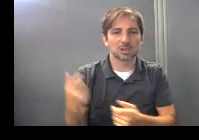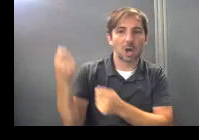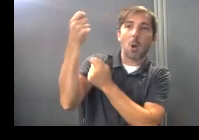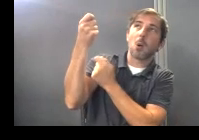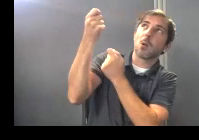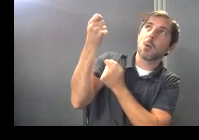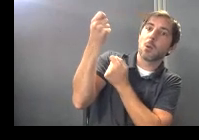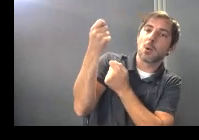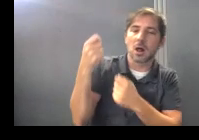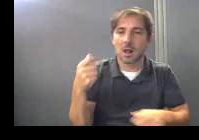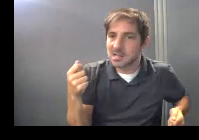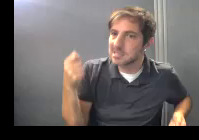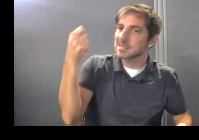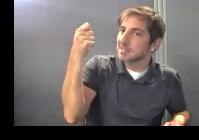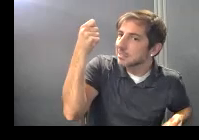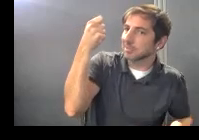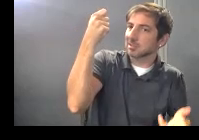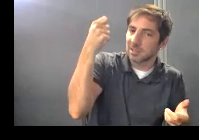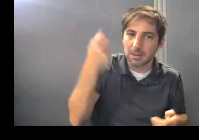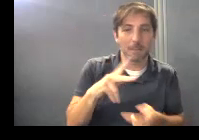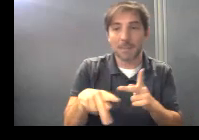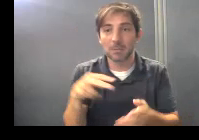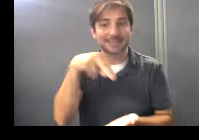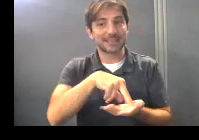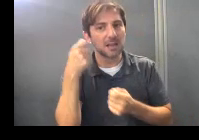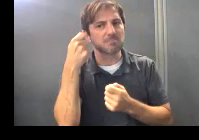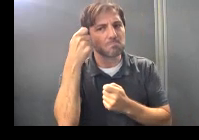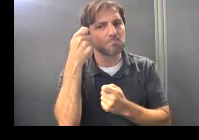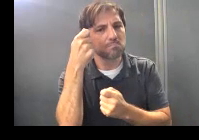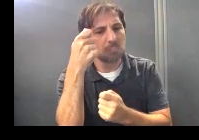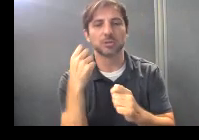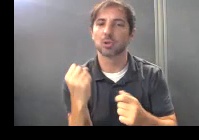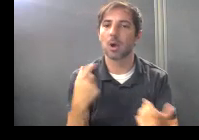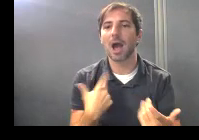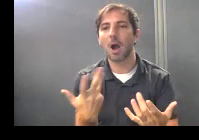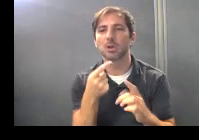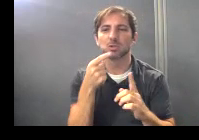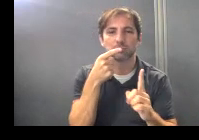PEOPLE WHO ARE STANDING. I WANT TO POINT OUT A FEW PROMINENT PEOPLE